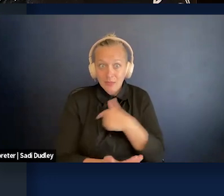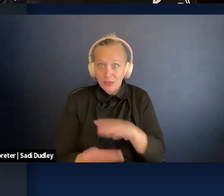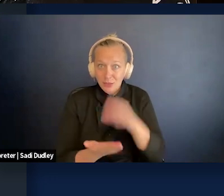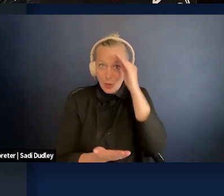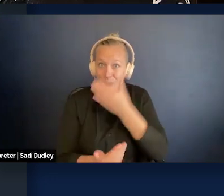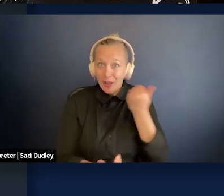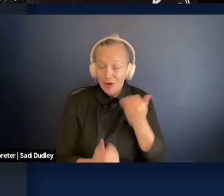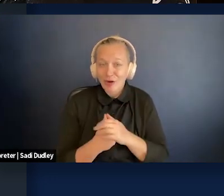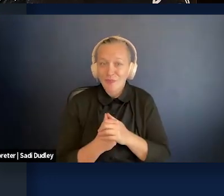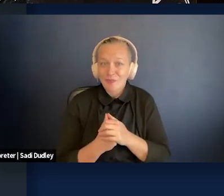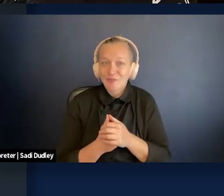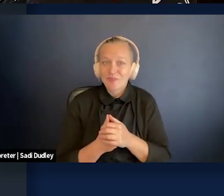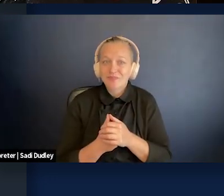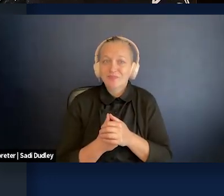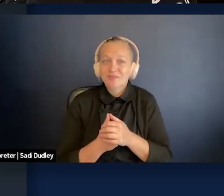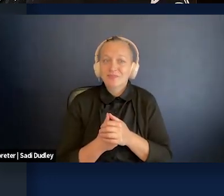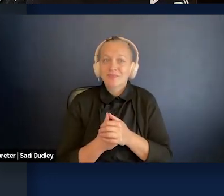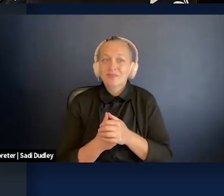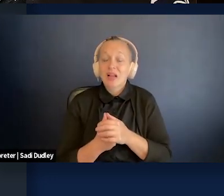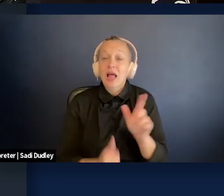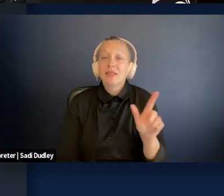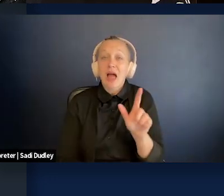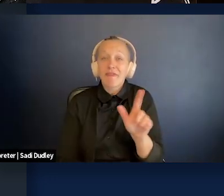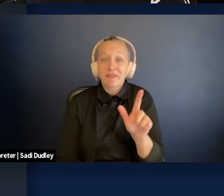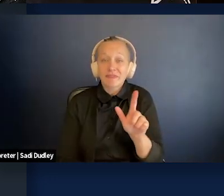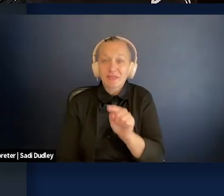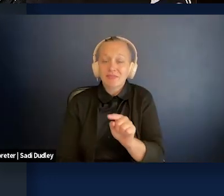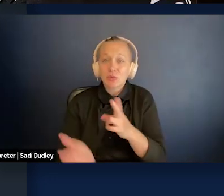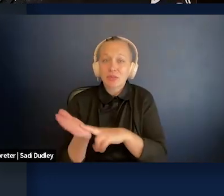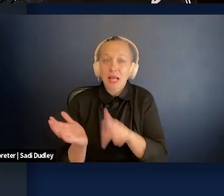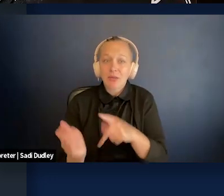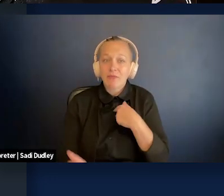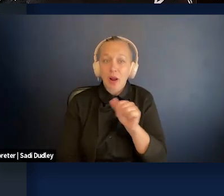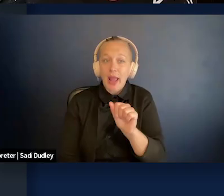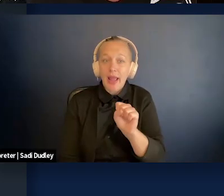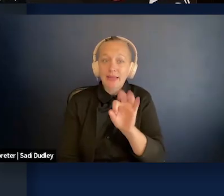And finally, um, there's a QR code on the left of the screen to sign up for the ASF newsletter to learn about events.